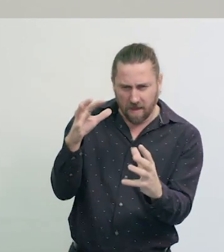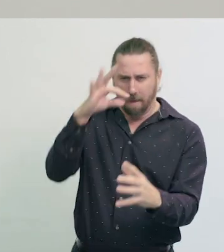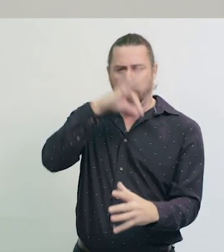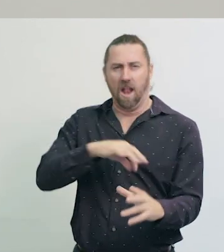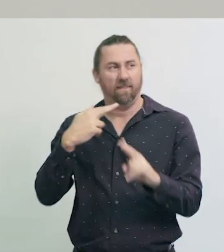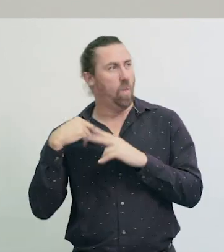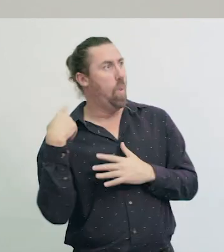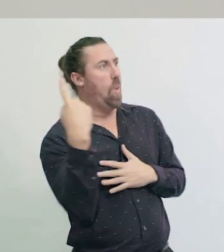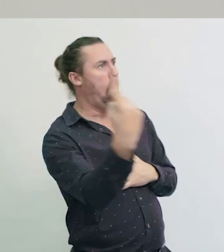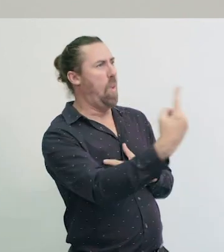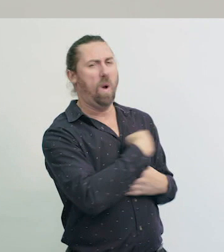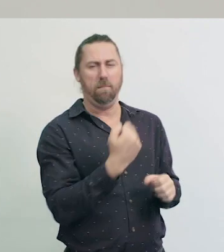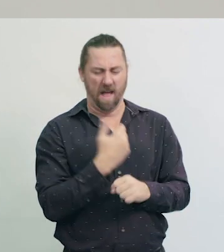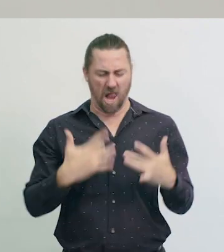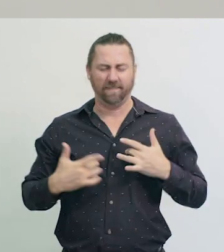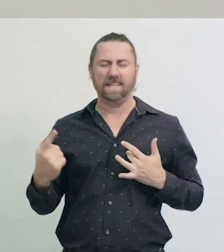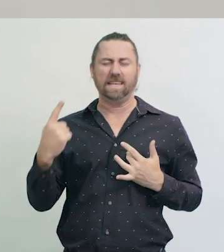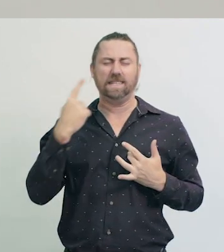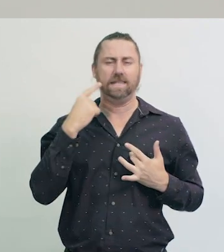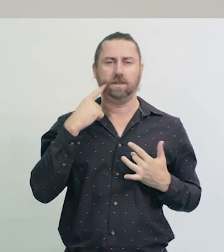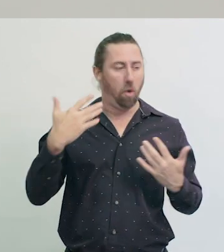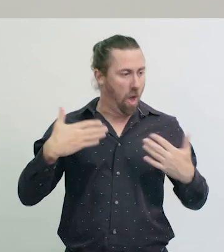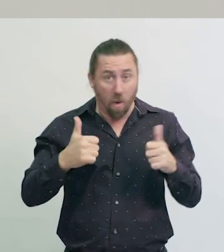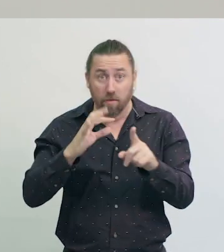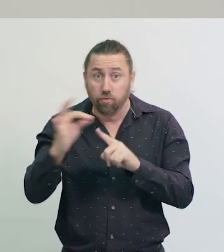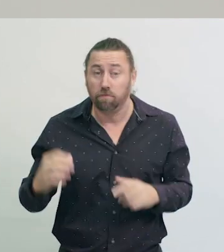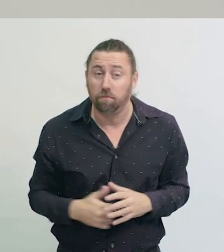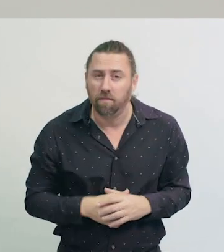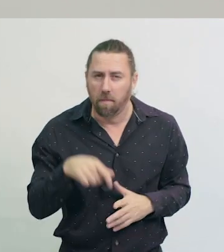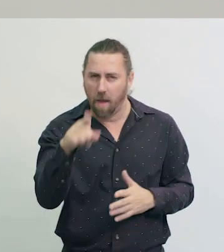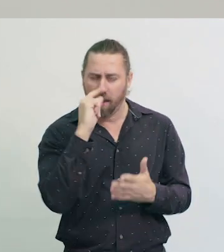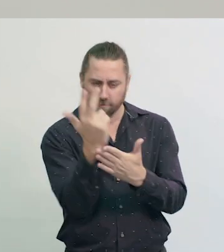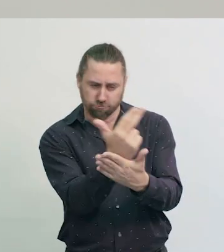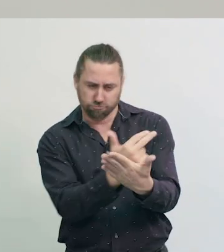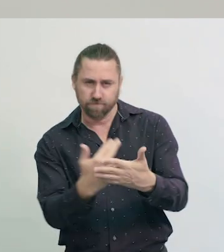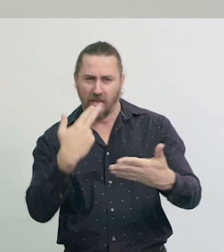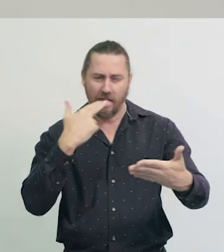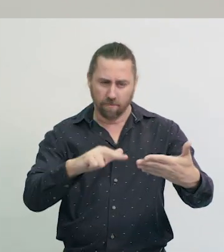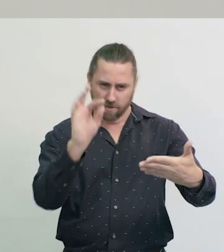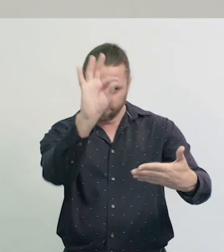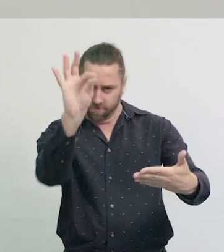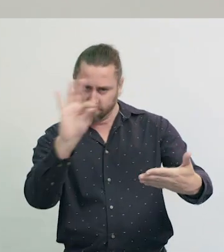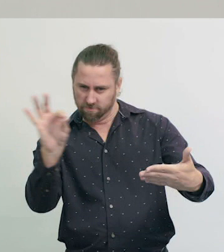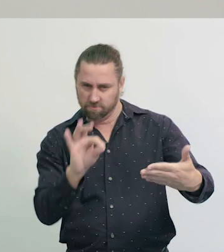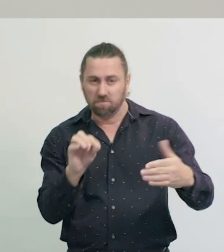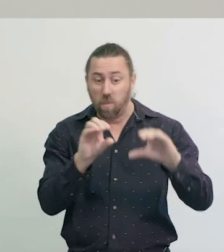to make our lives easier and healthier? You might like to sketch and label your design in a scientific journal.